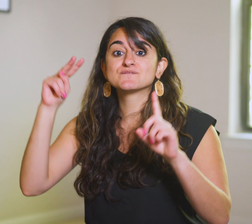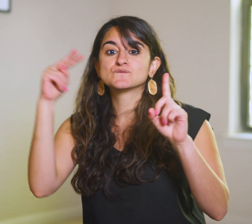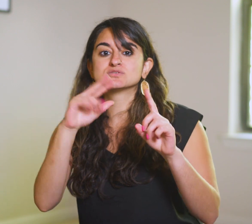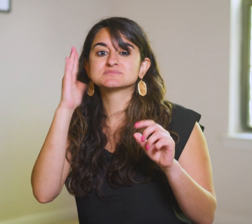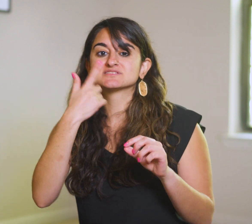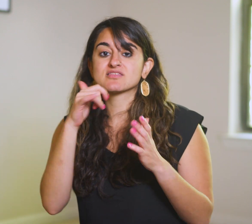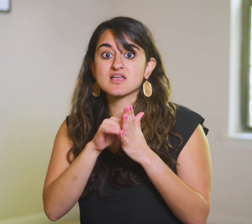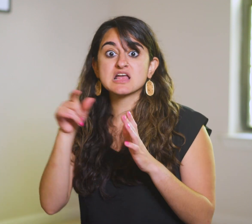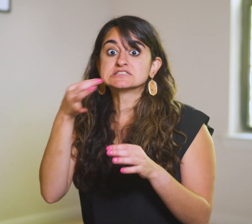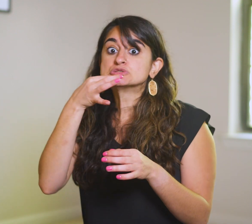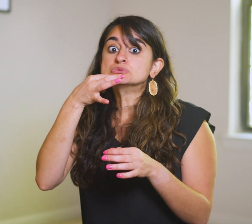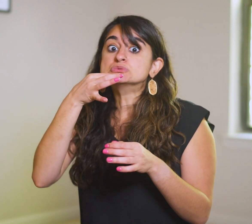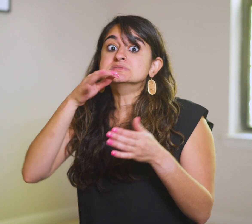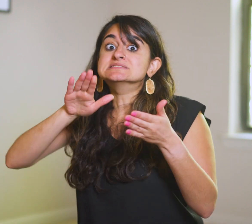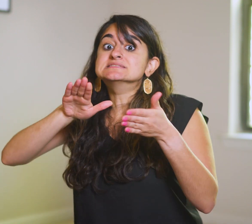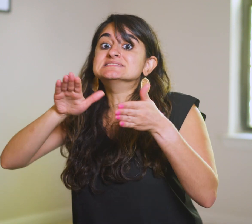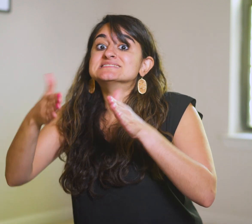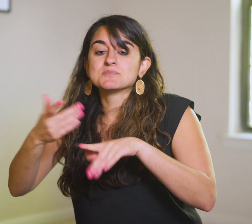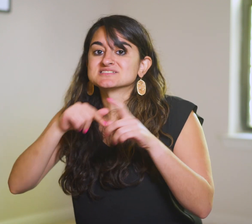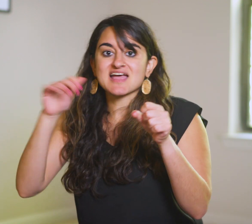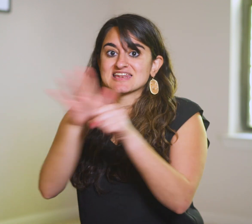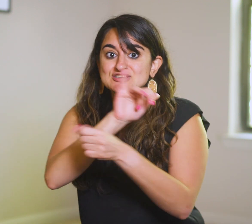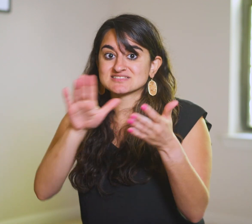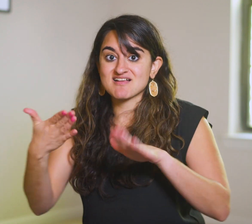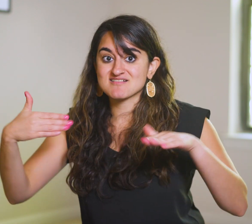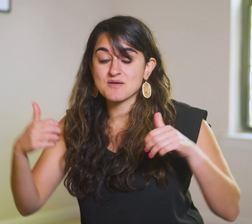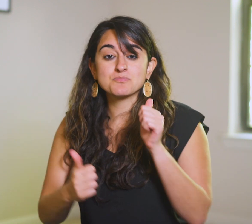and his version seems to say she’s at the point of death, not dead.